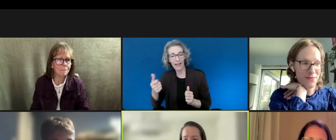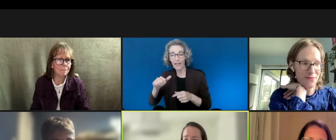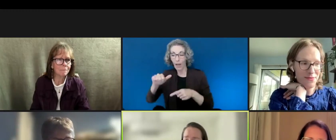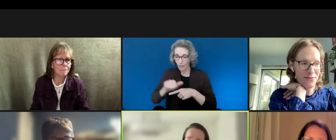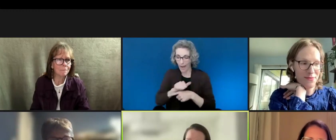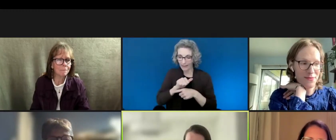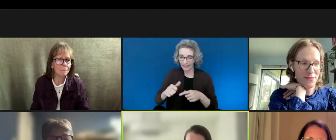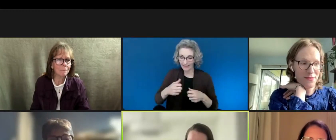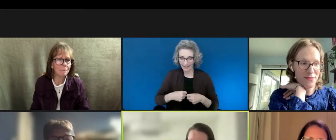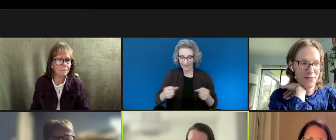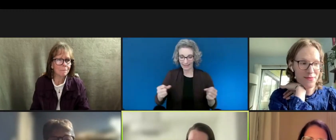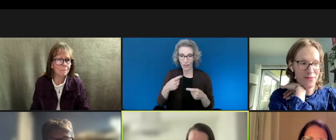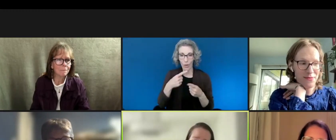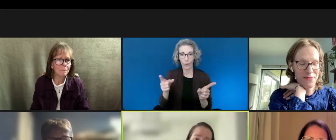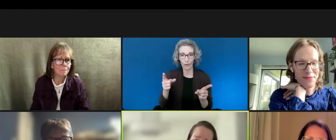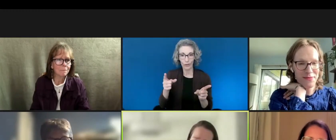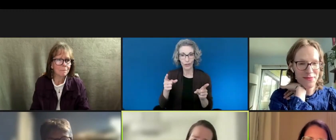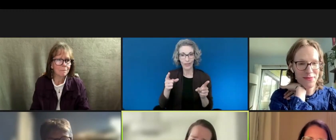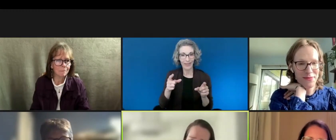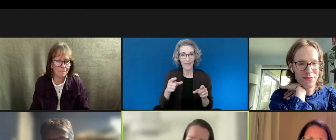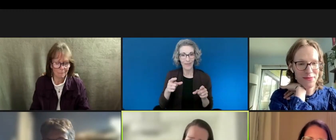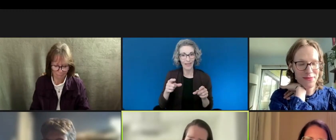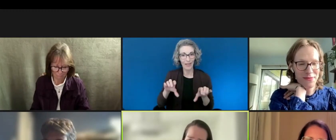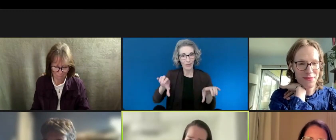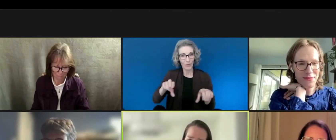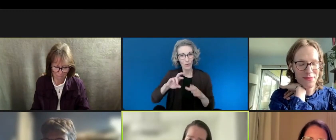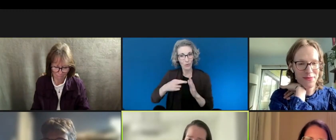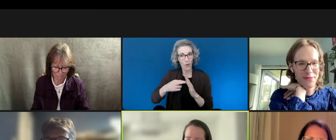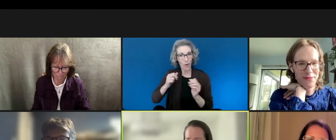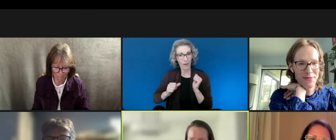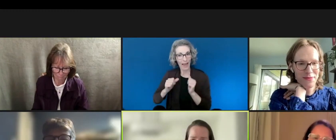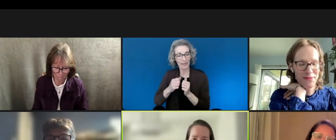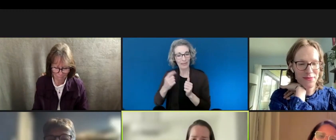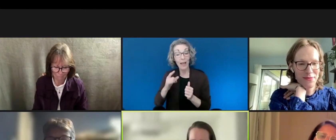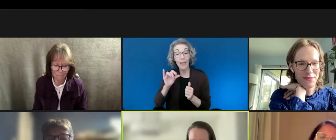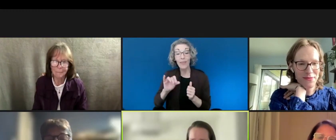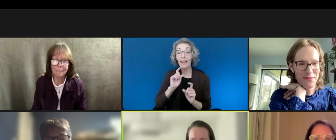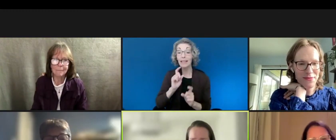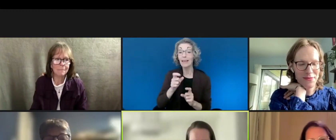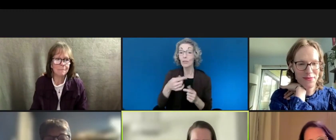then also that gives you that chance to start to build empathy,